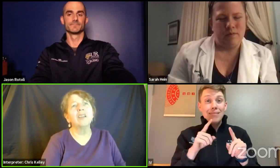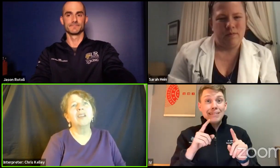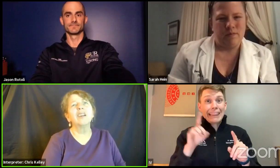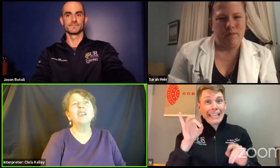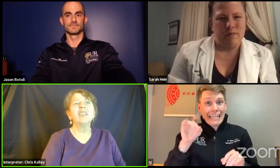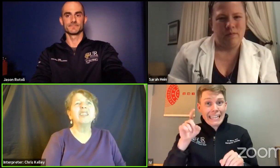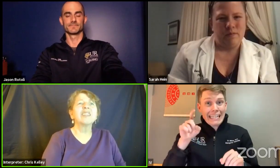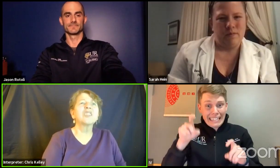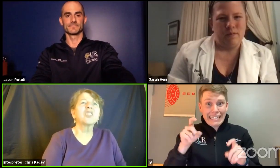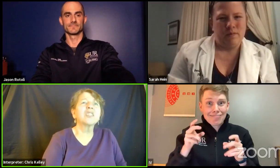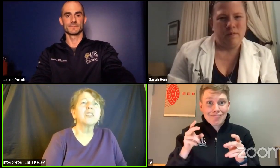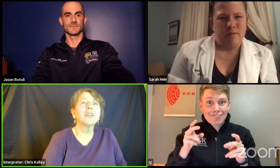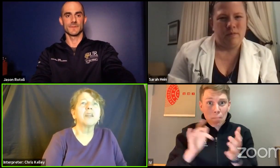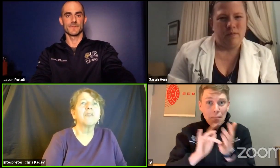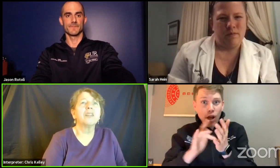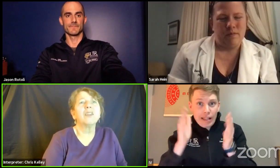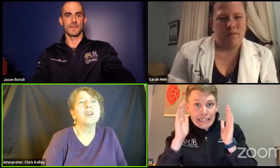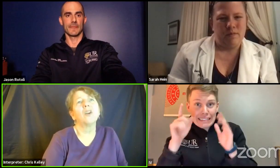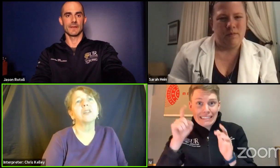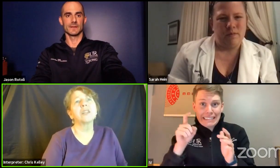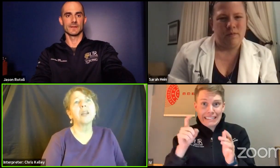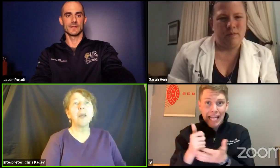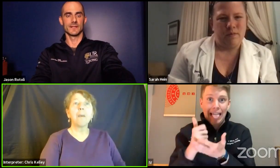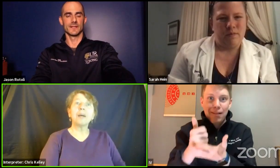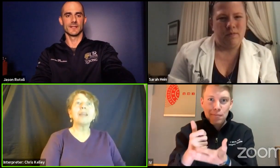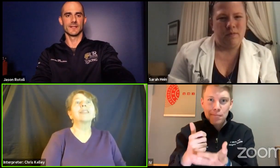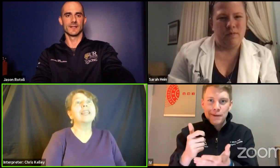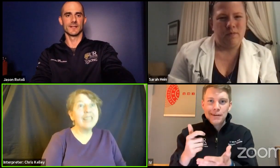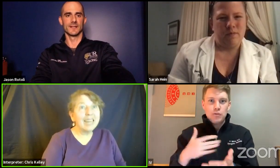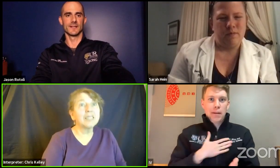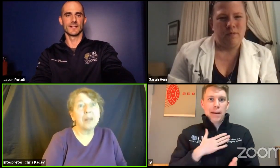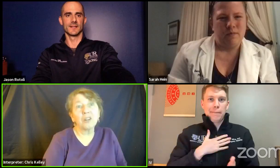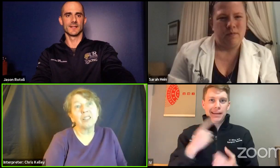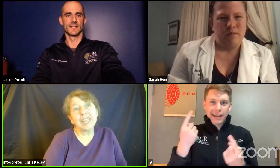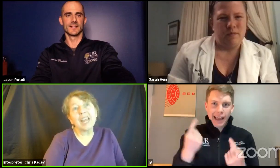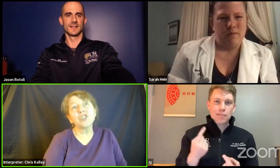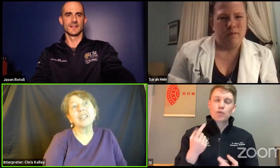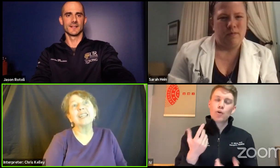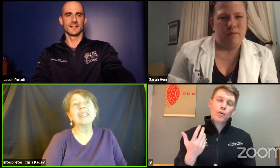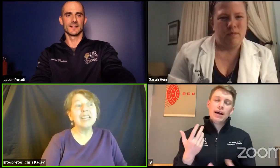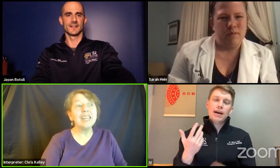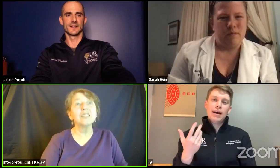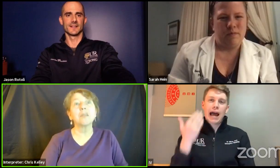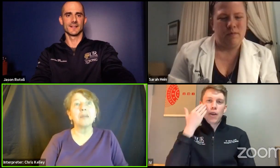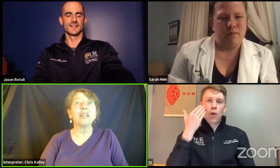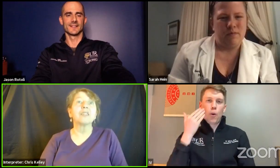send them to tests and guess what? They're having a heart attack.